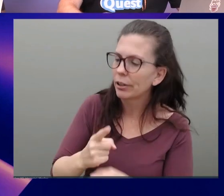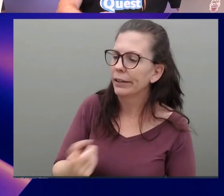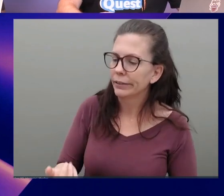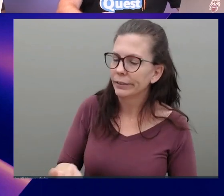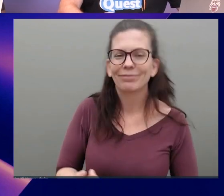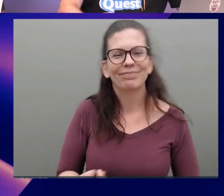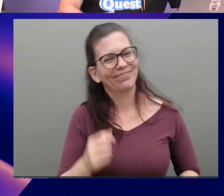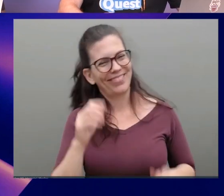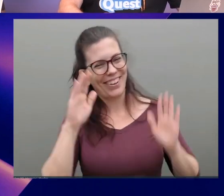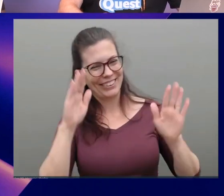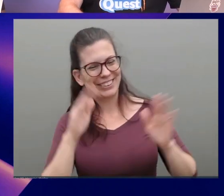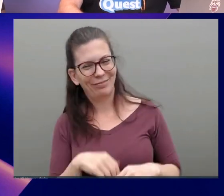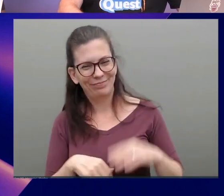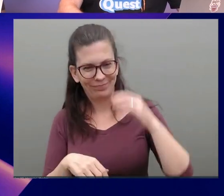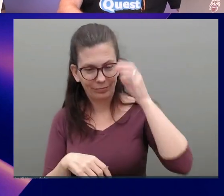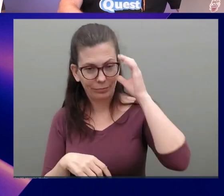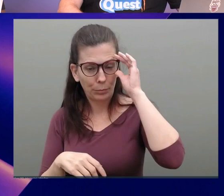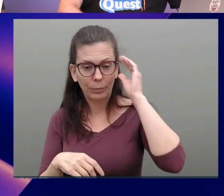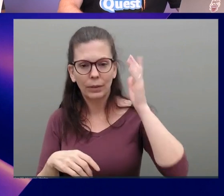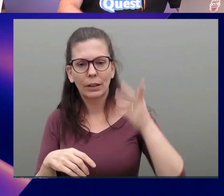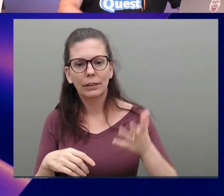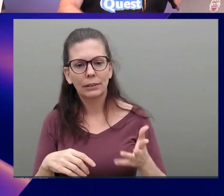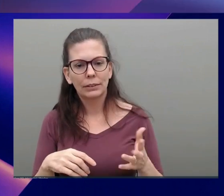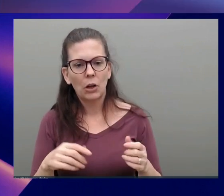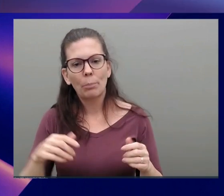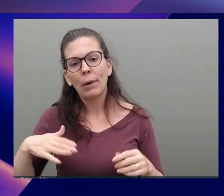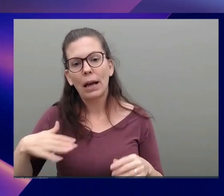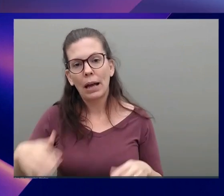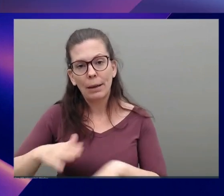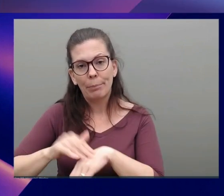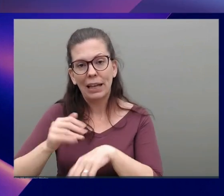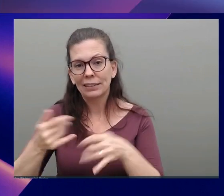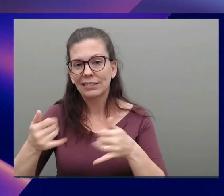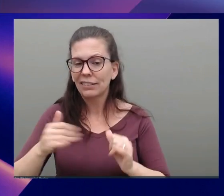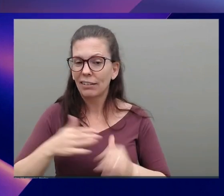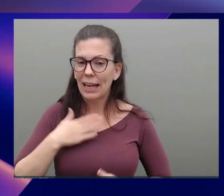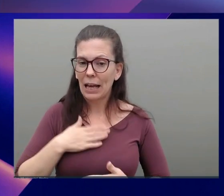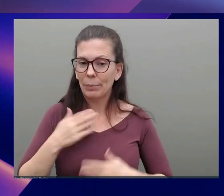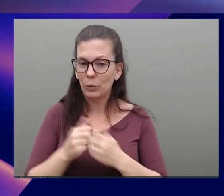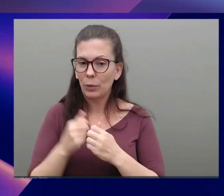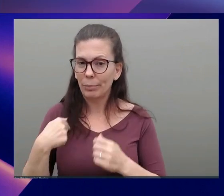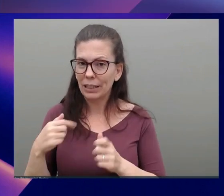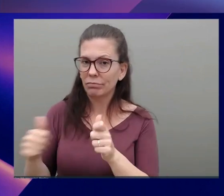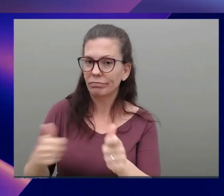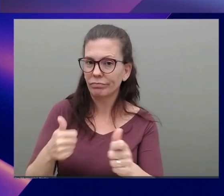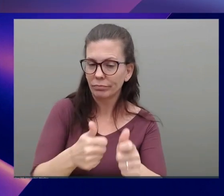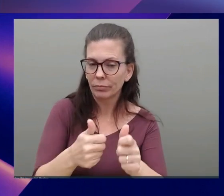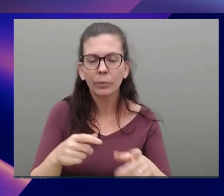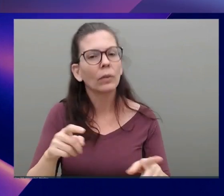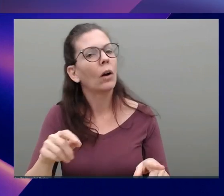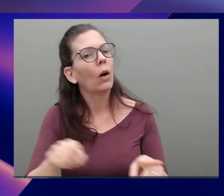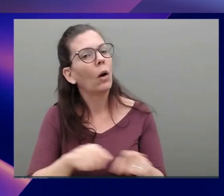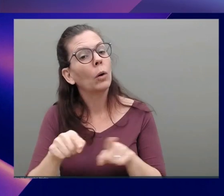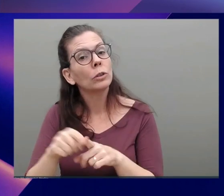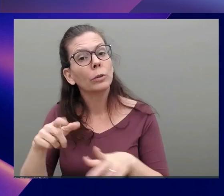The pet is still happy with me. And there is also something in the game which we introduced in the latest deployment,